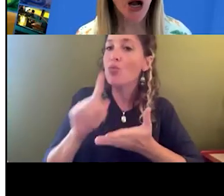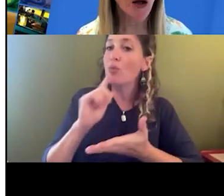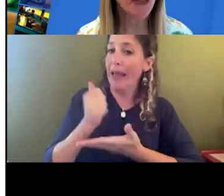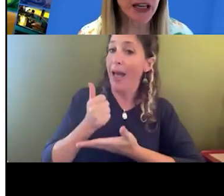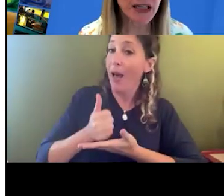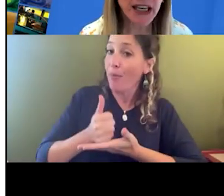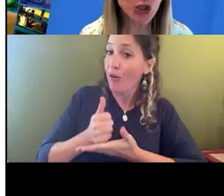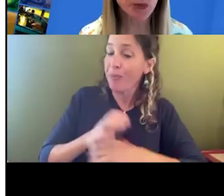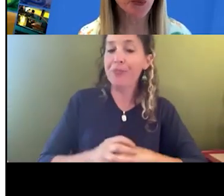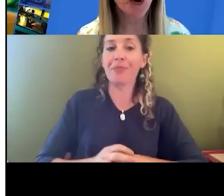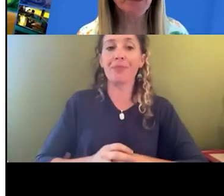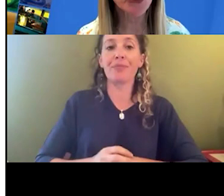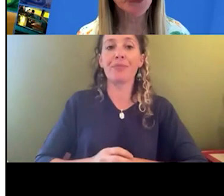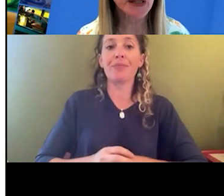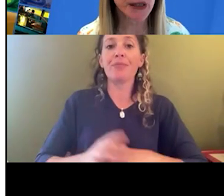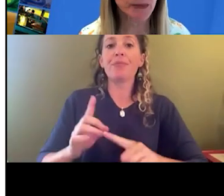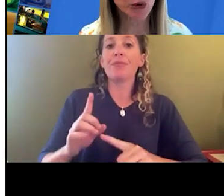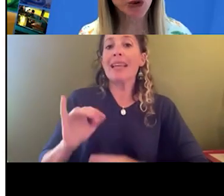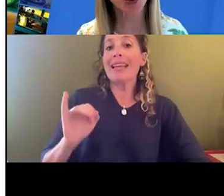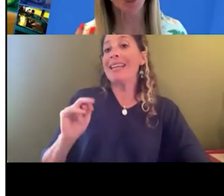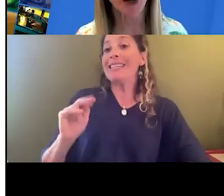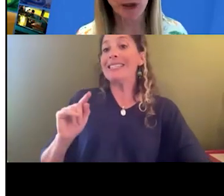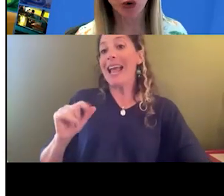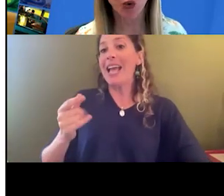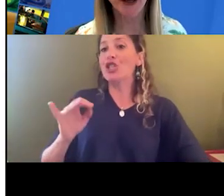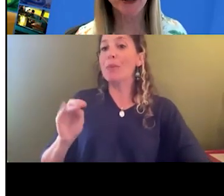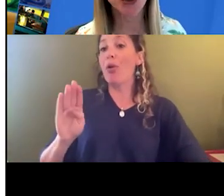The intangible property, similar to what you're going to